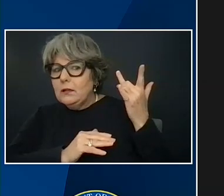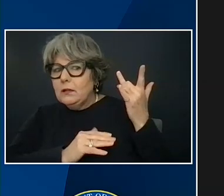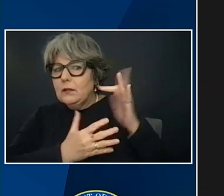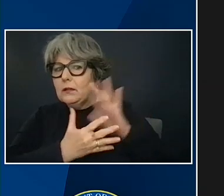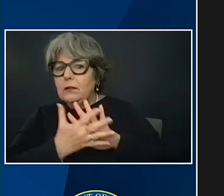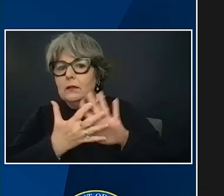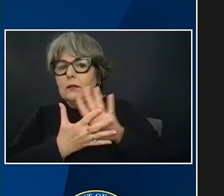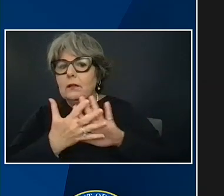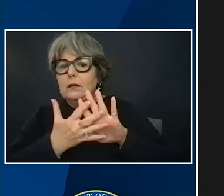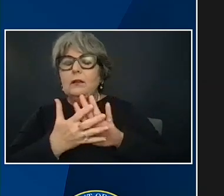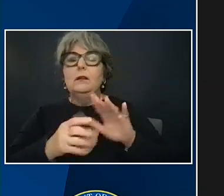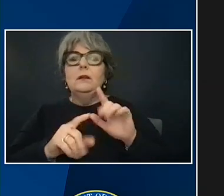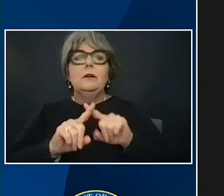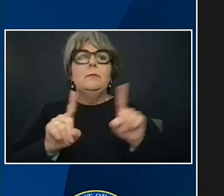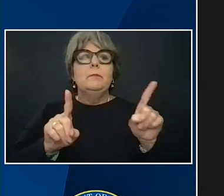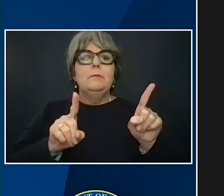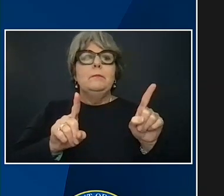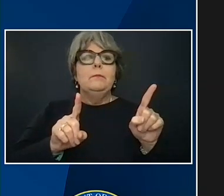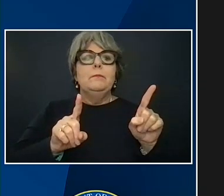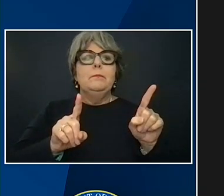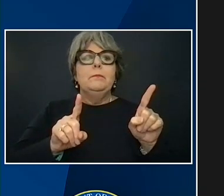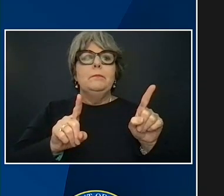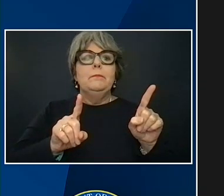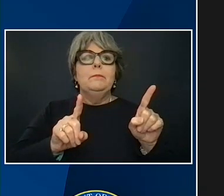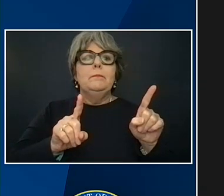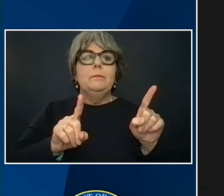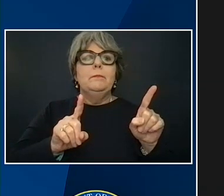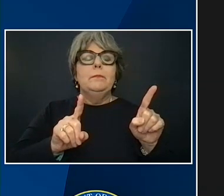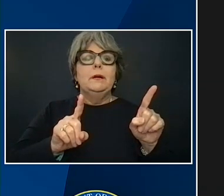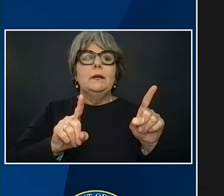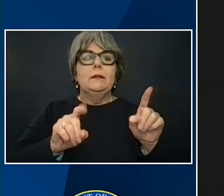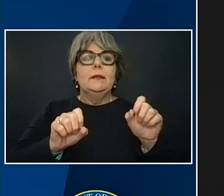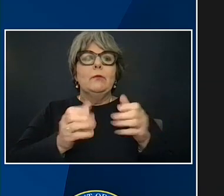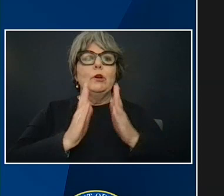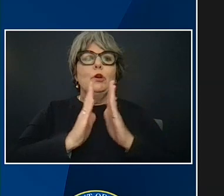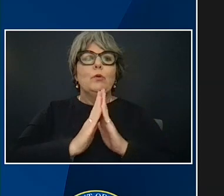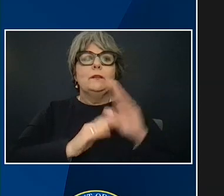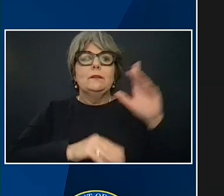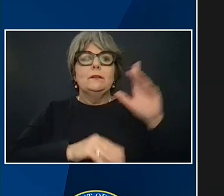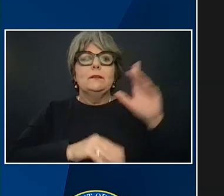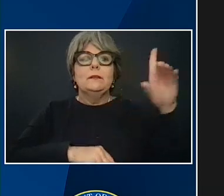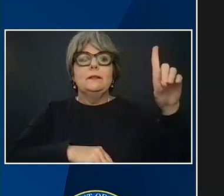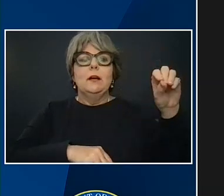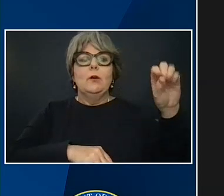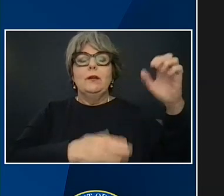But I thought maybe- is it reasonable to request the Department to at least provide a justification, a rationale for the